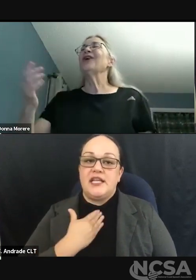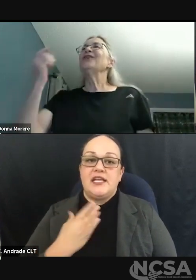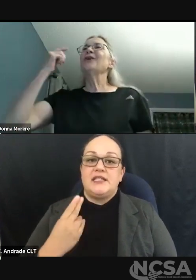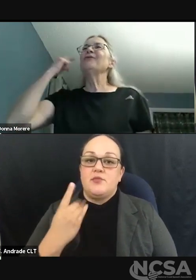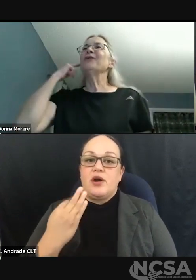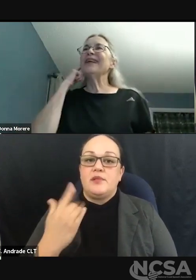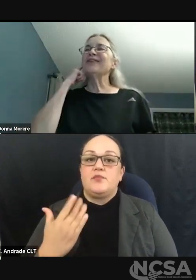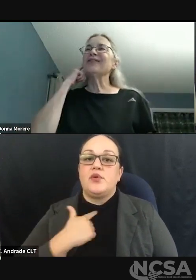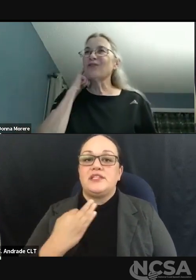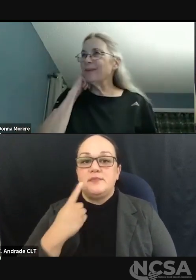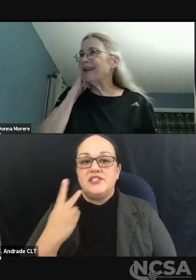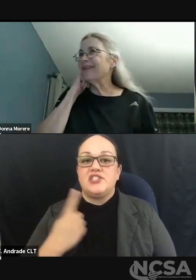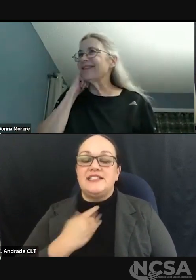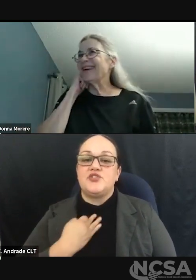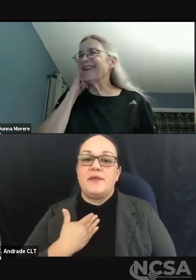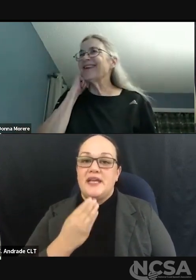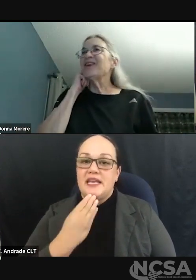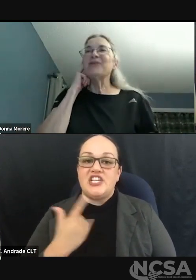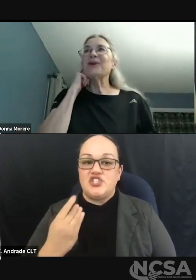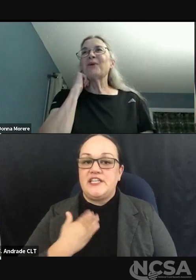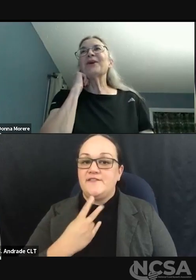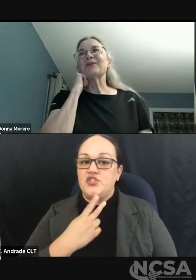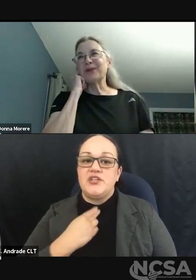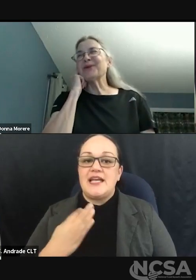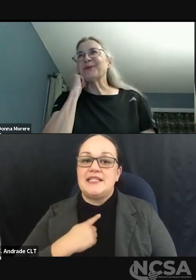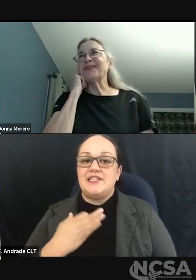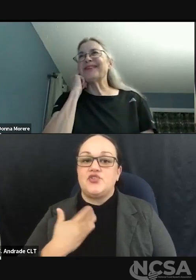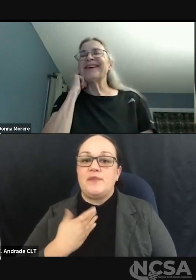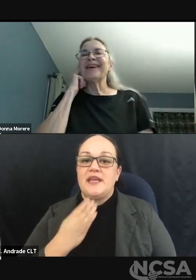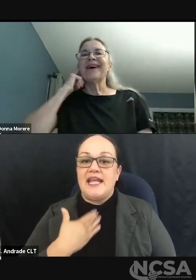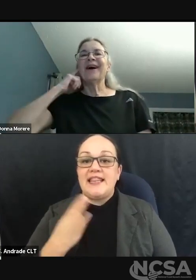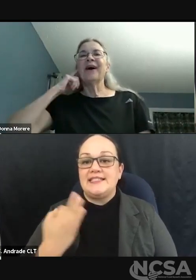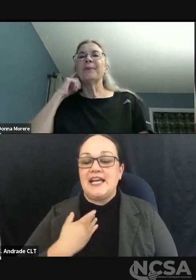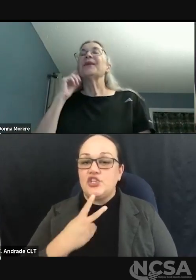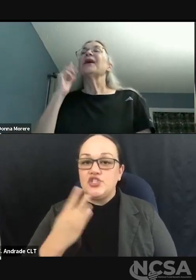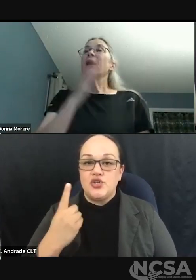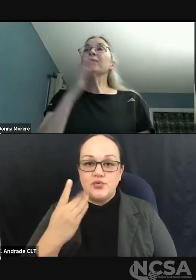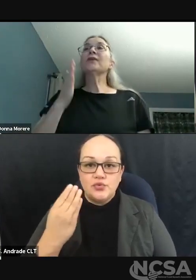So if you can't discriminate the sound you don't know what to produce.